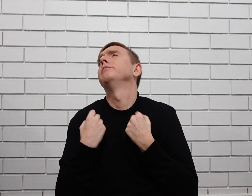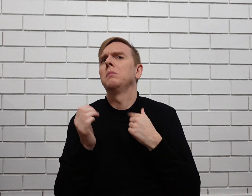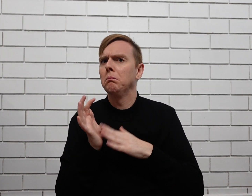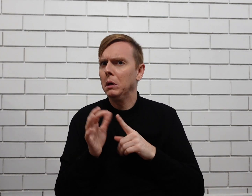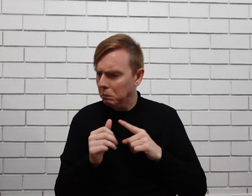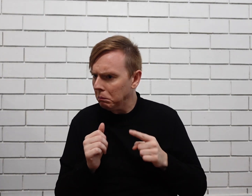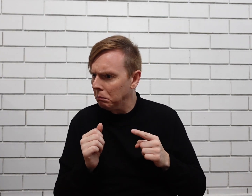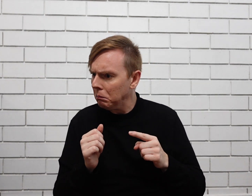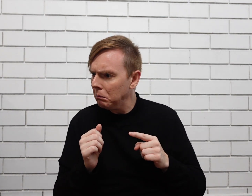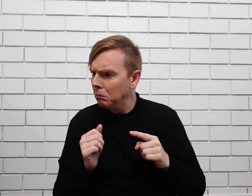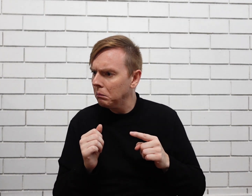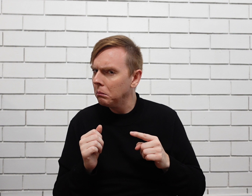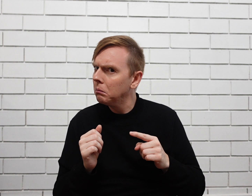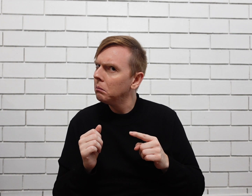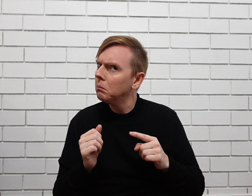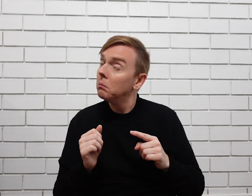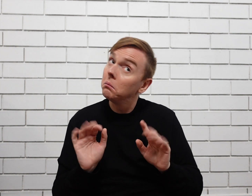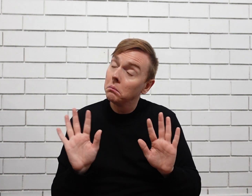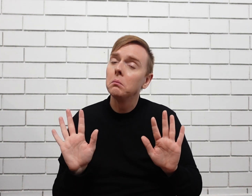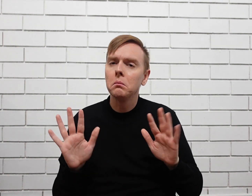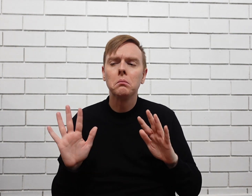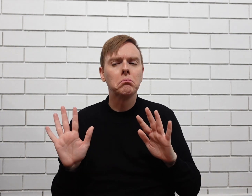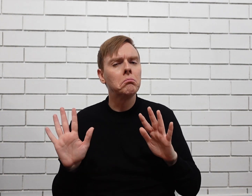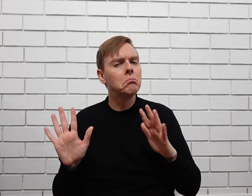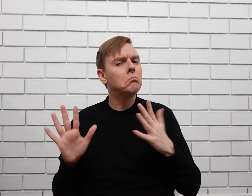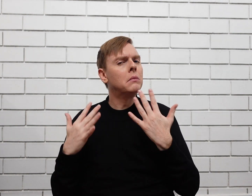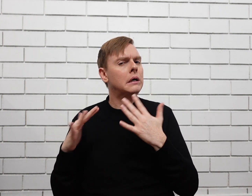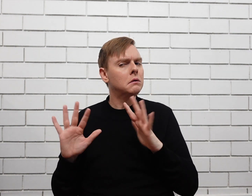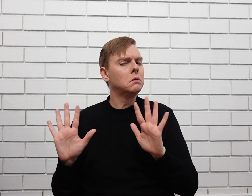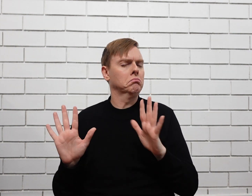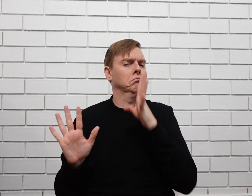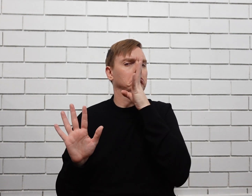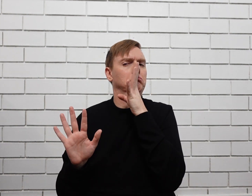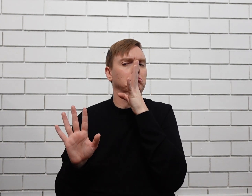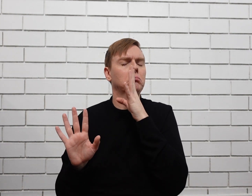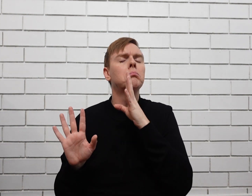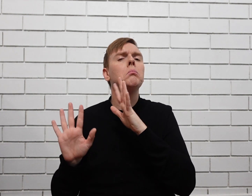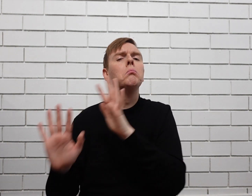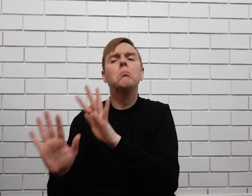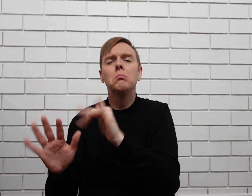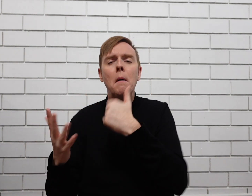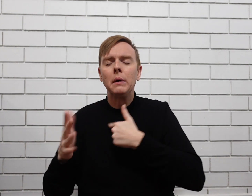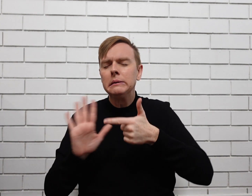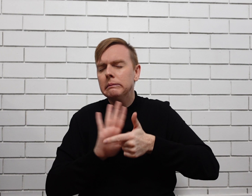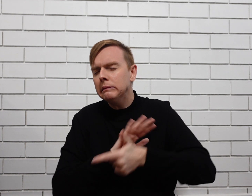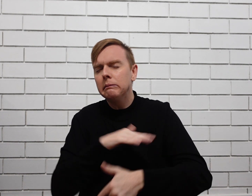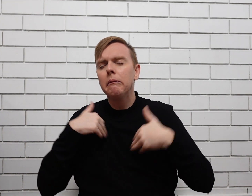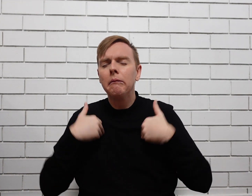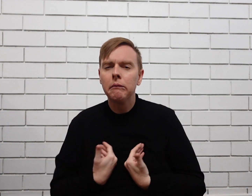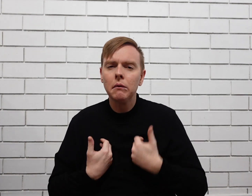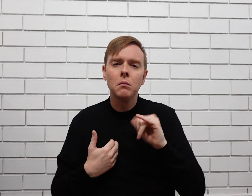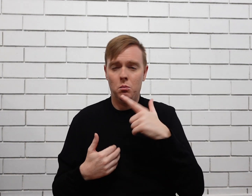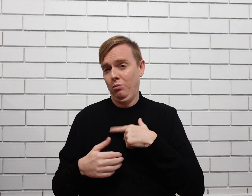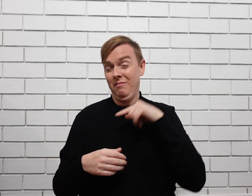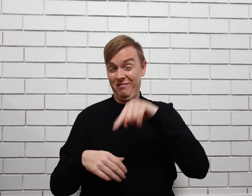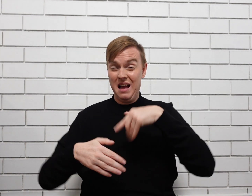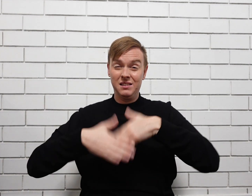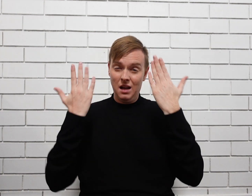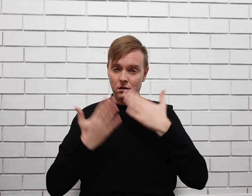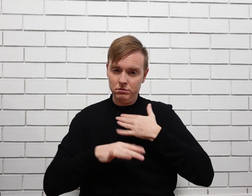Ma was concerned at first but left me alone to let me sleep because I was probably exhausted because that day